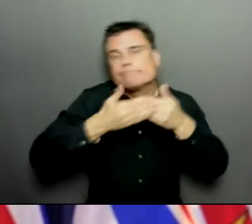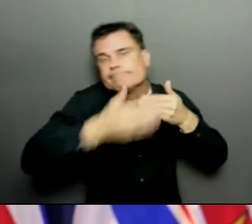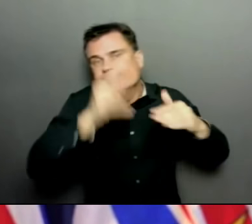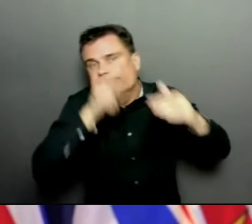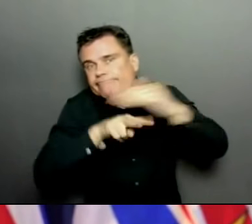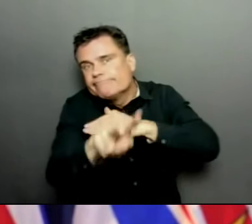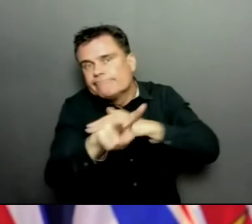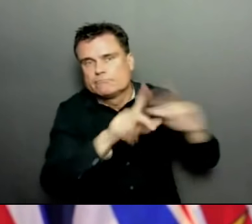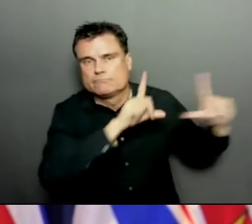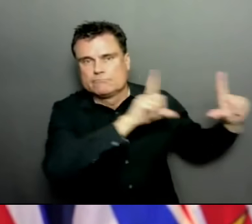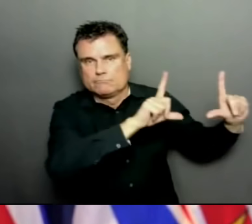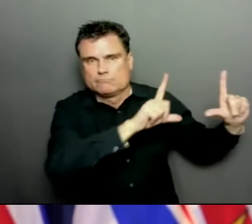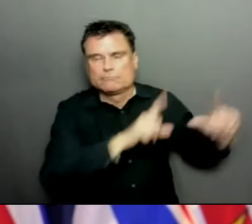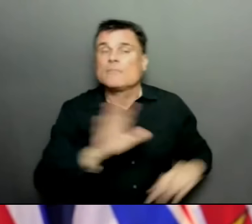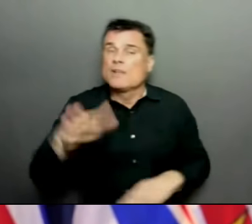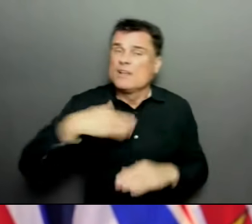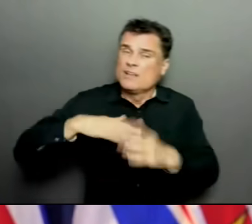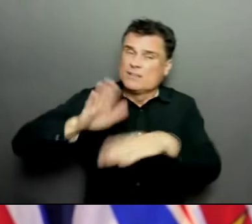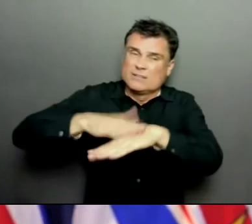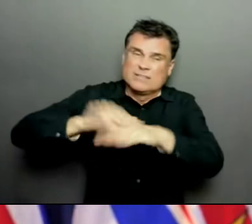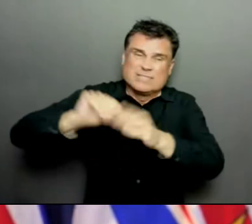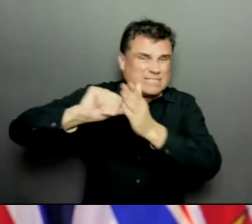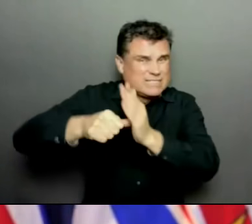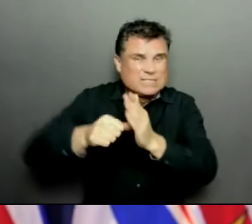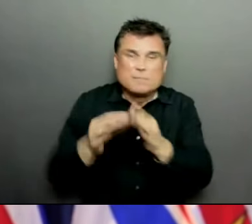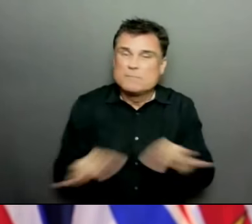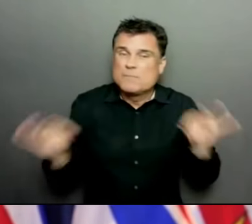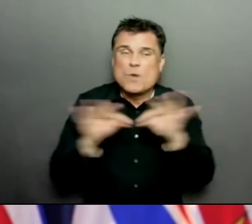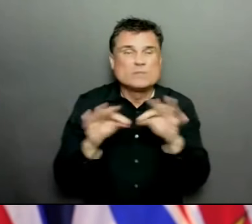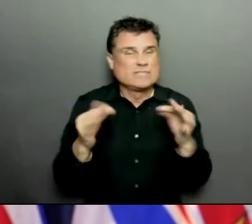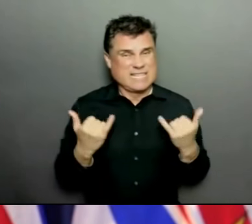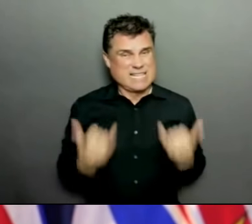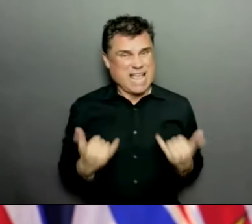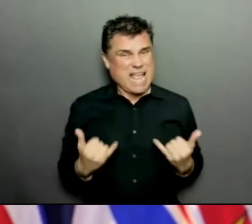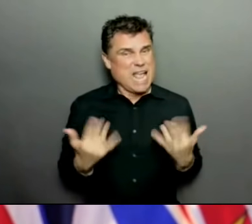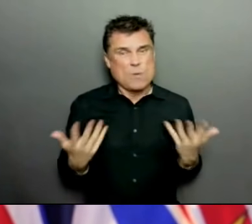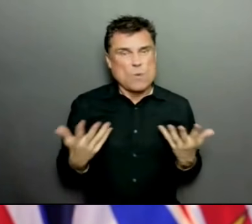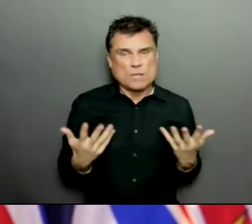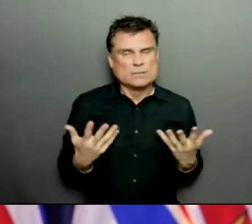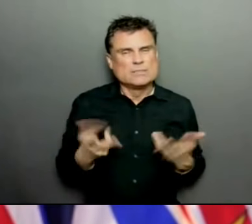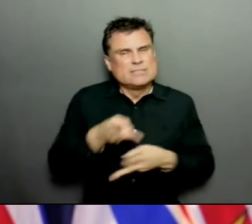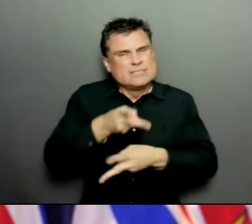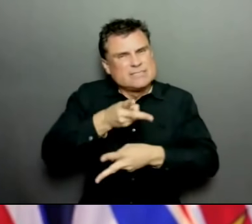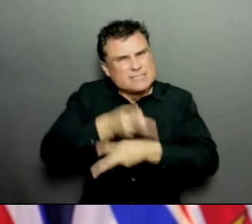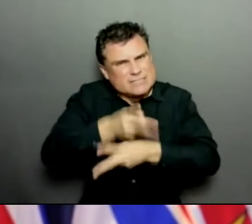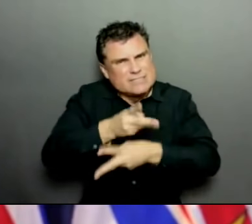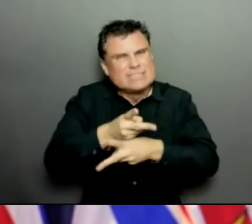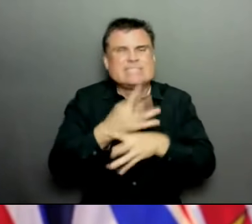pandemic in BC and why it is so important right now for all of us to dig in.